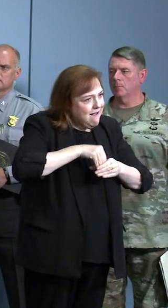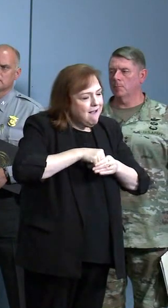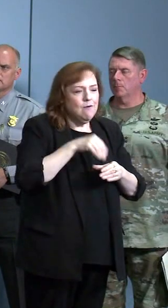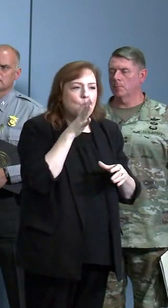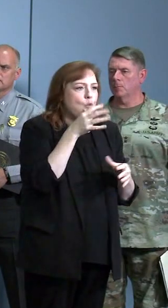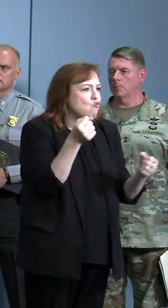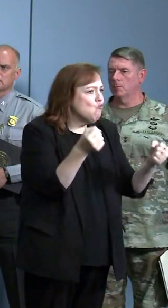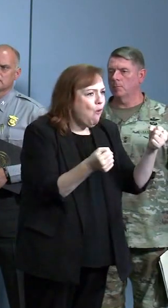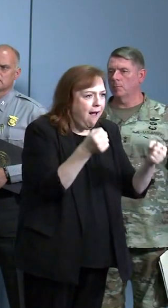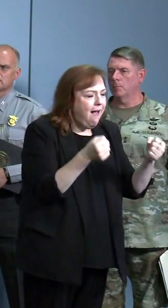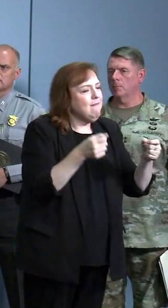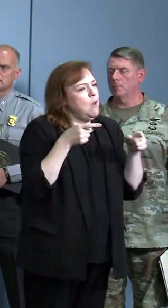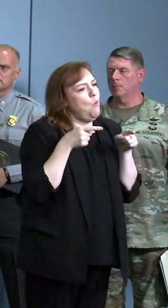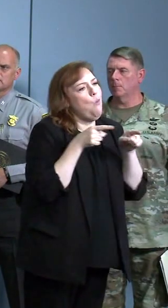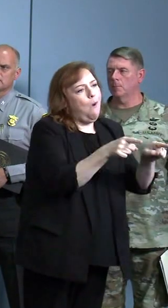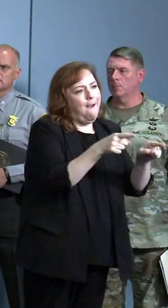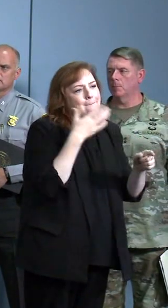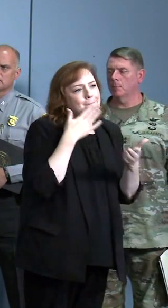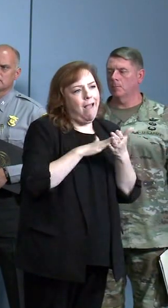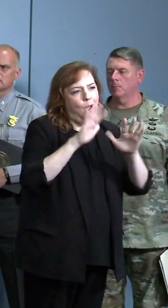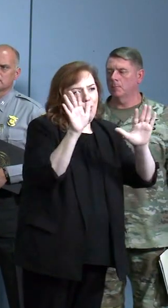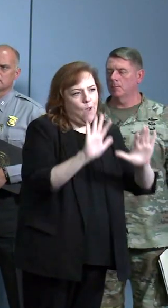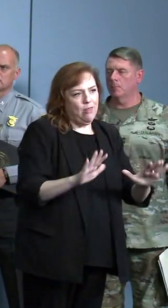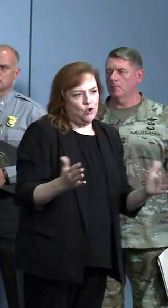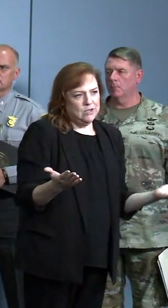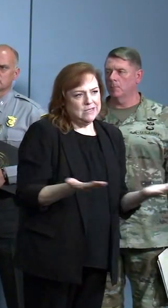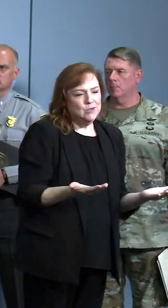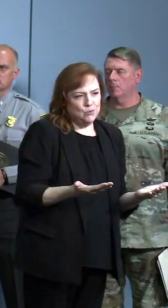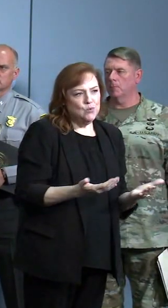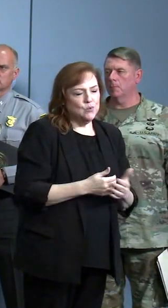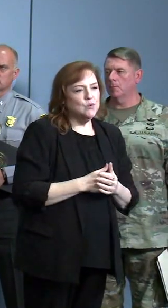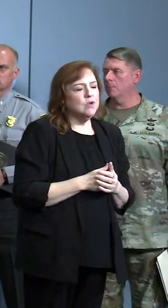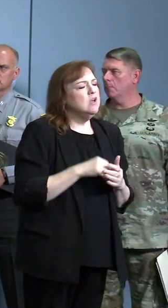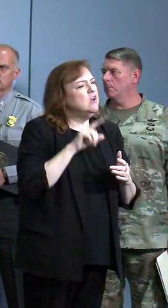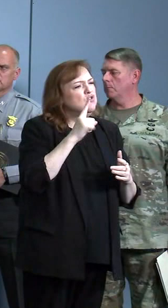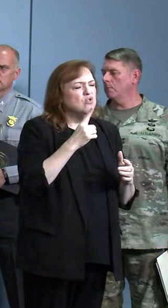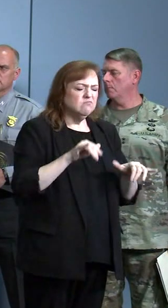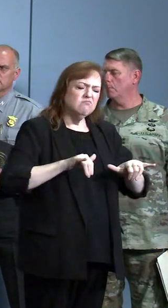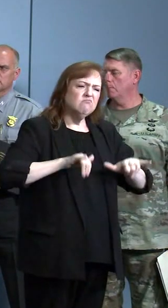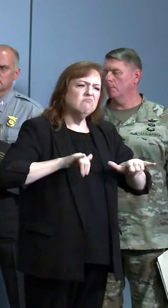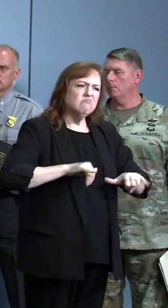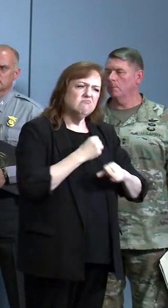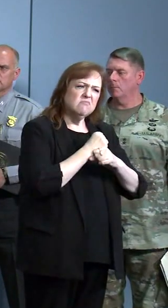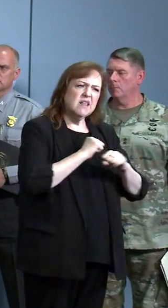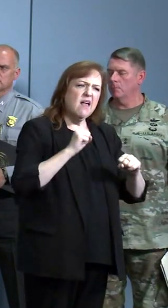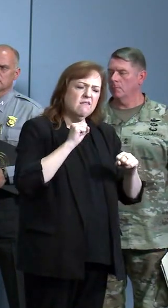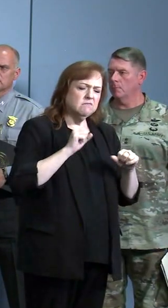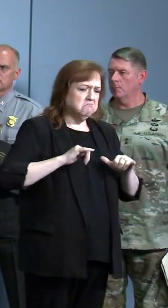of time that the bad weather is